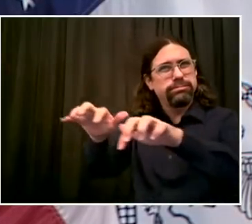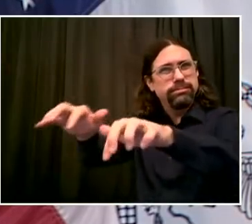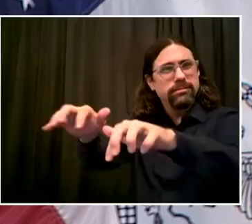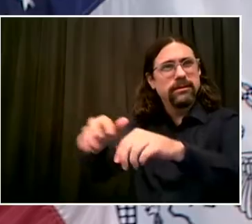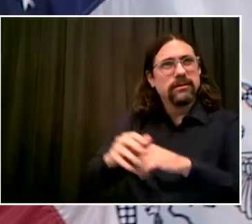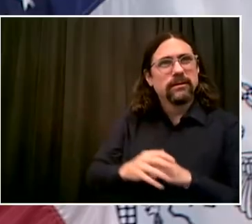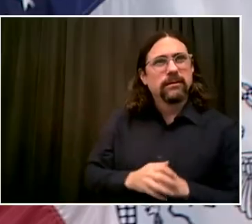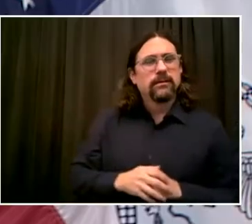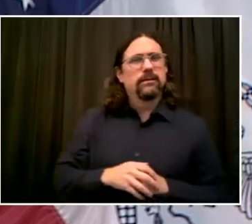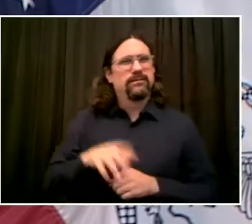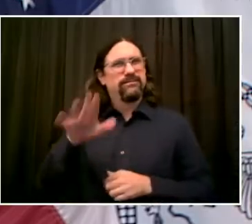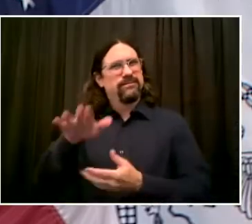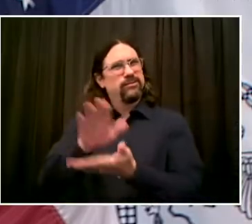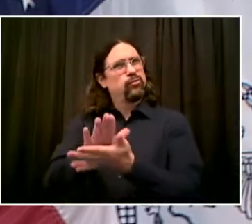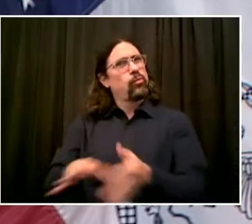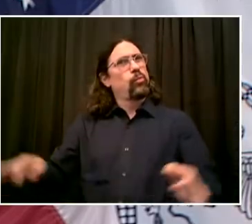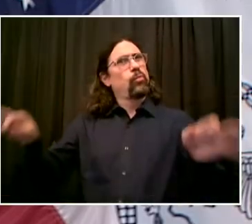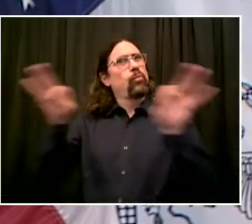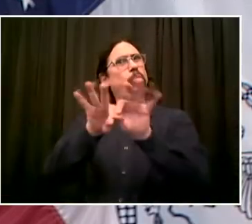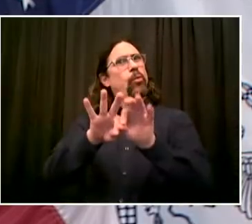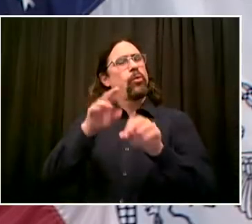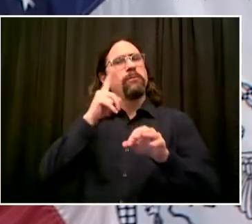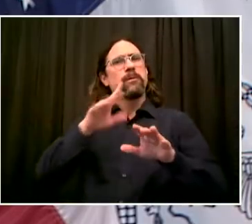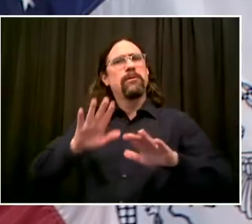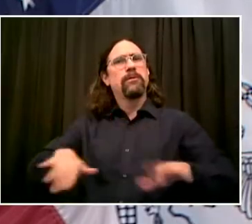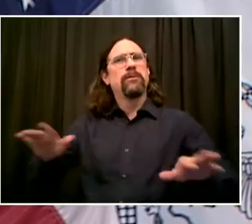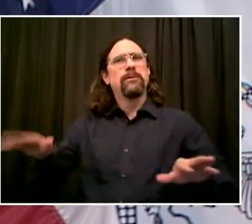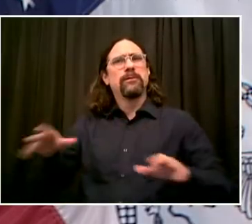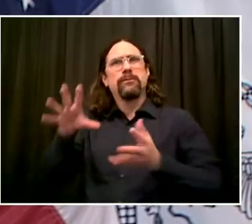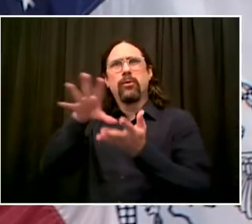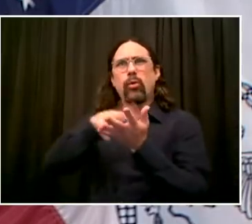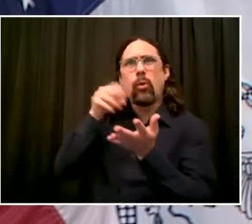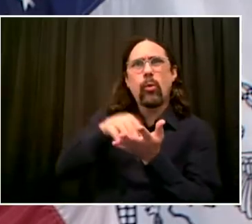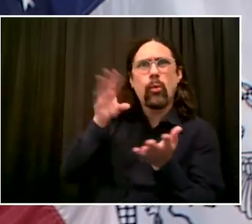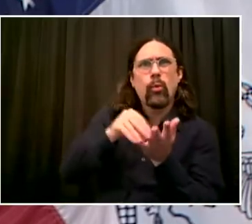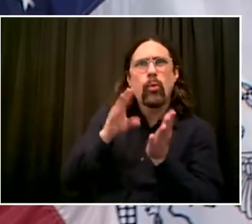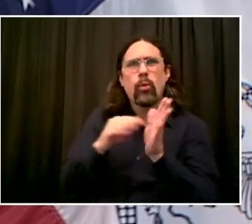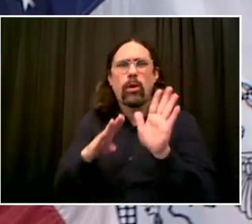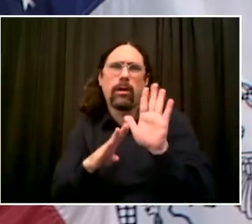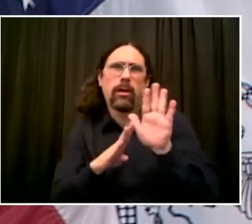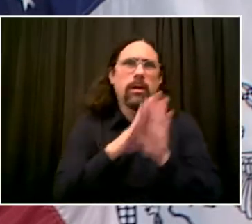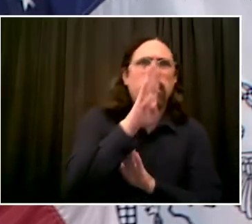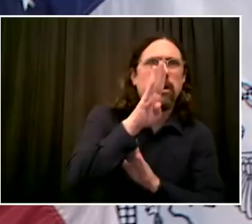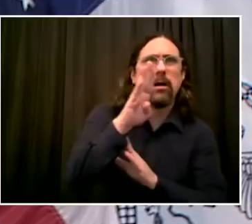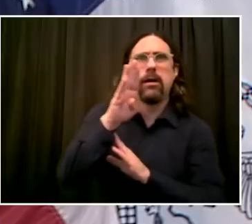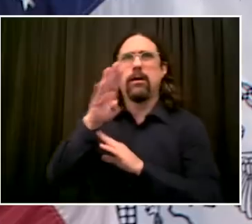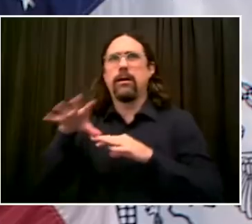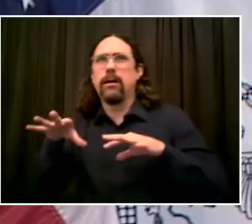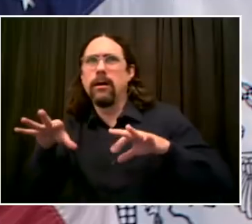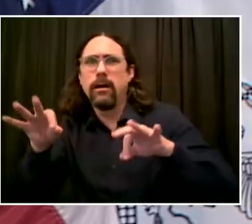LIVES OF THE LCHIDREN, BUT THE